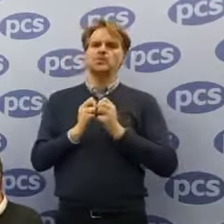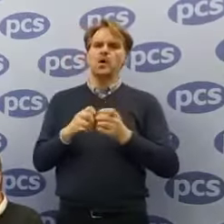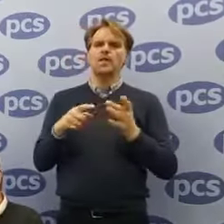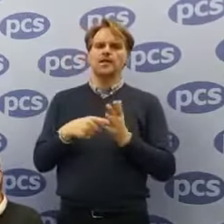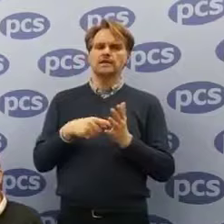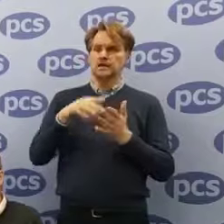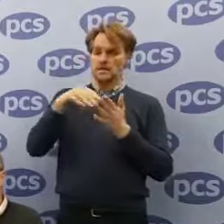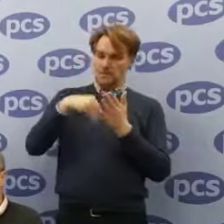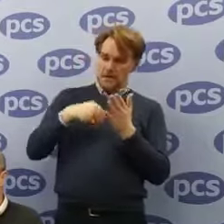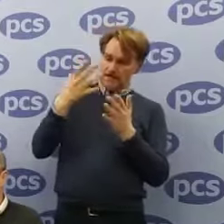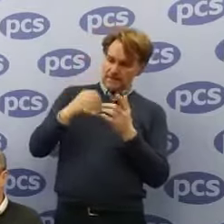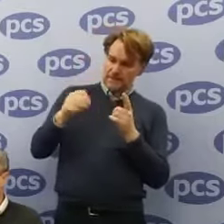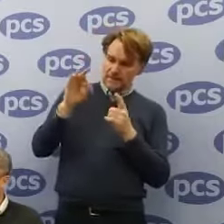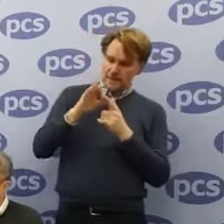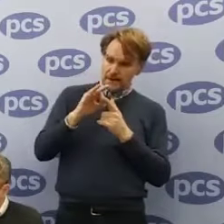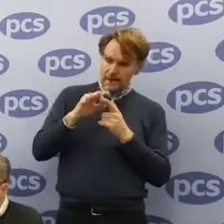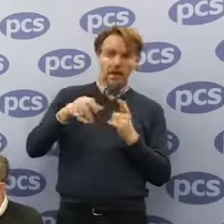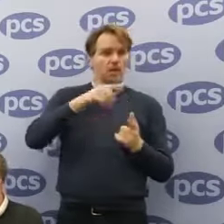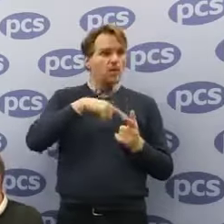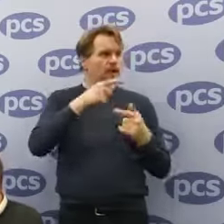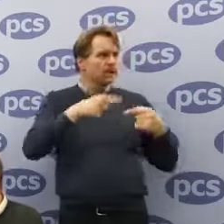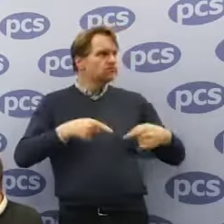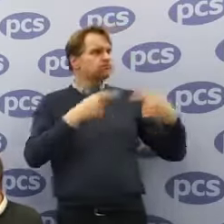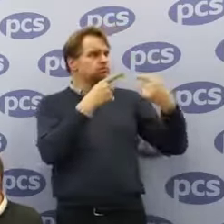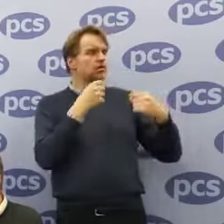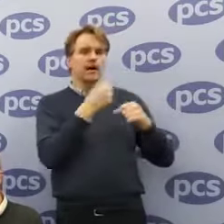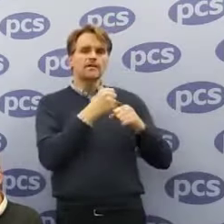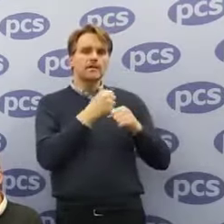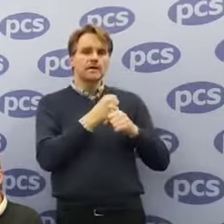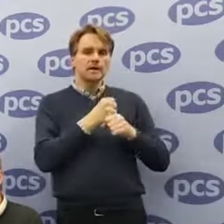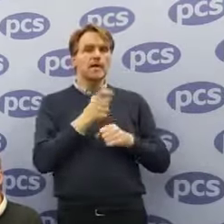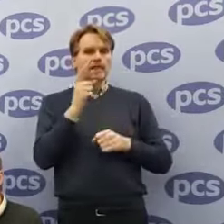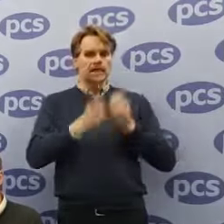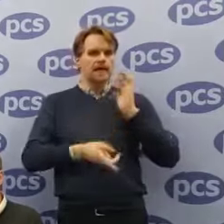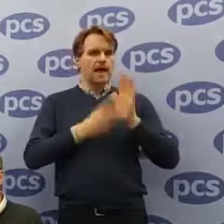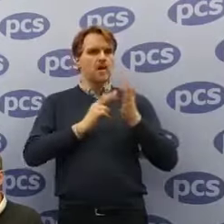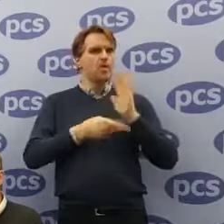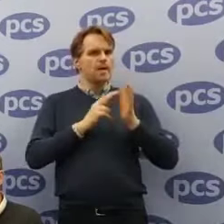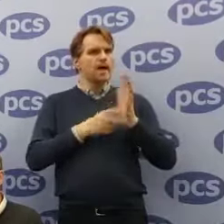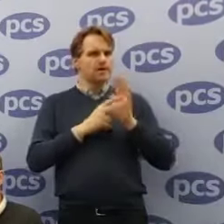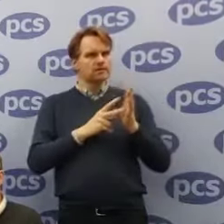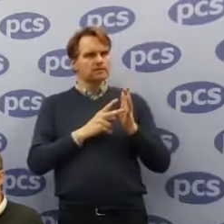actually do, so it's a part of the tactic that we would put forward but clearly